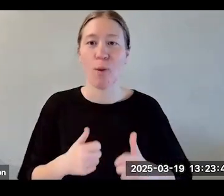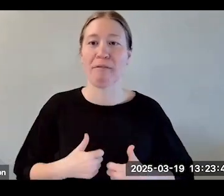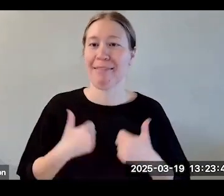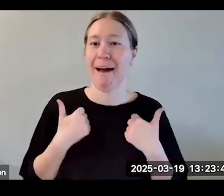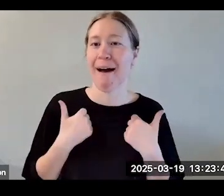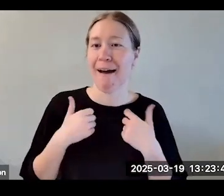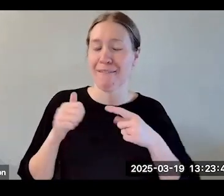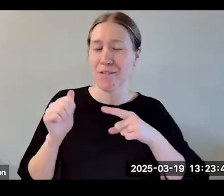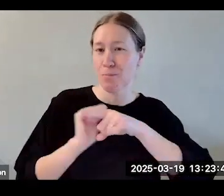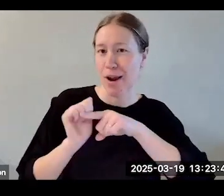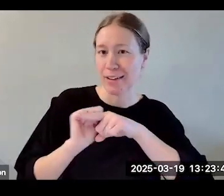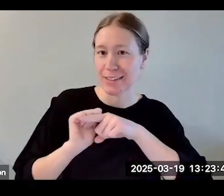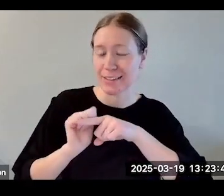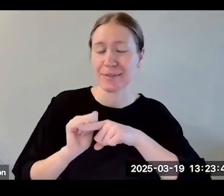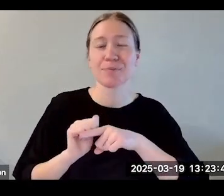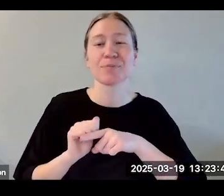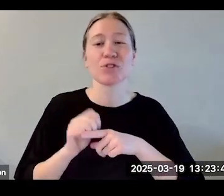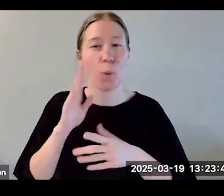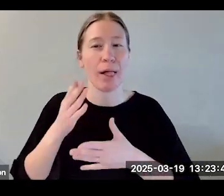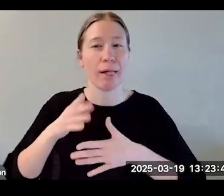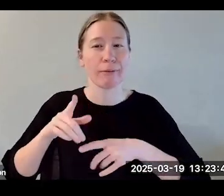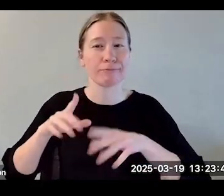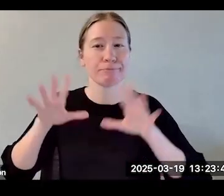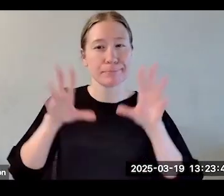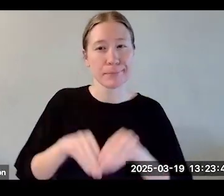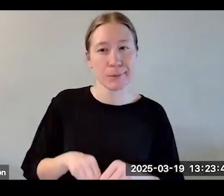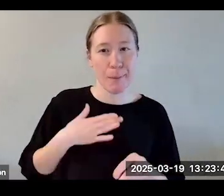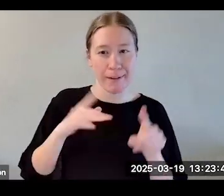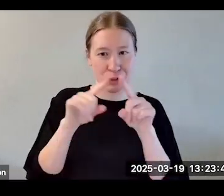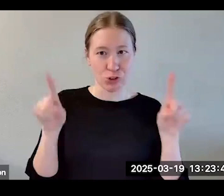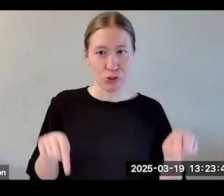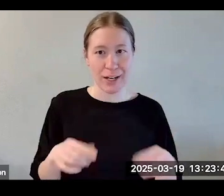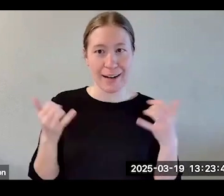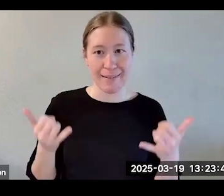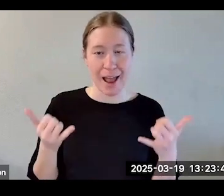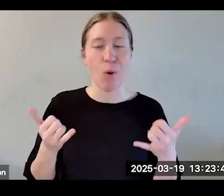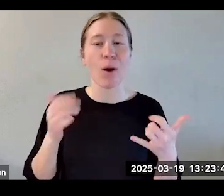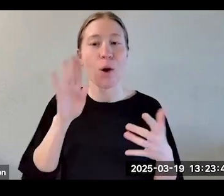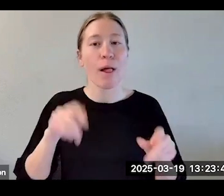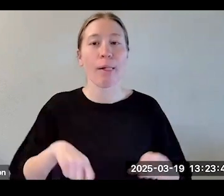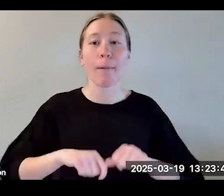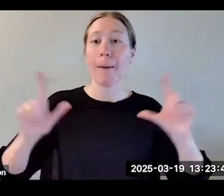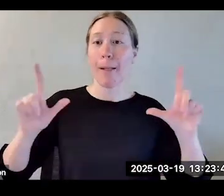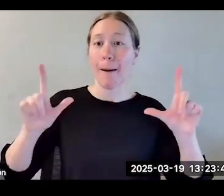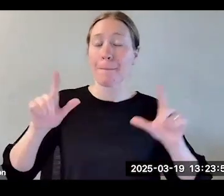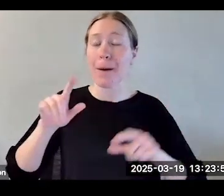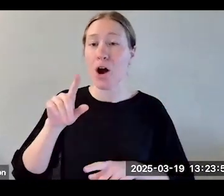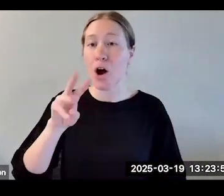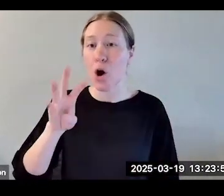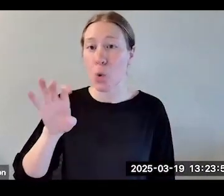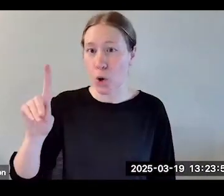and pull up a Word document that I have that we're gonna go through.